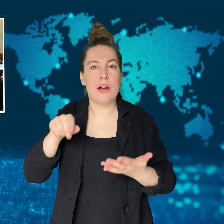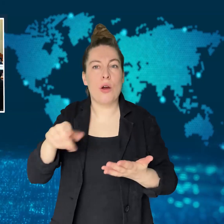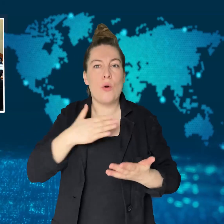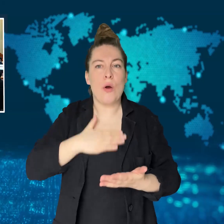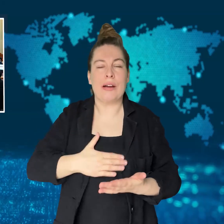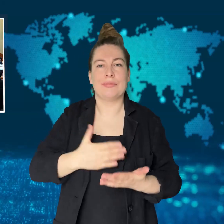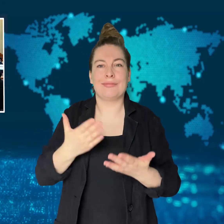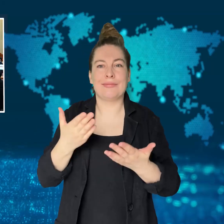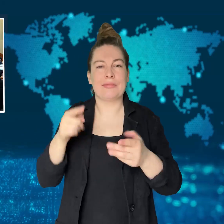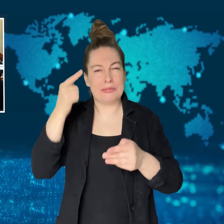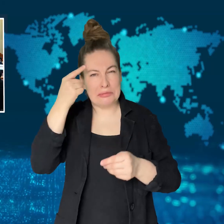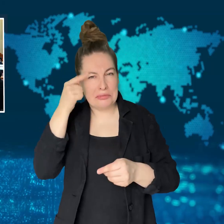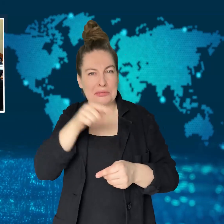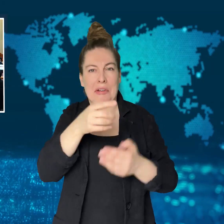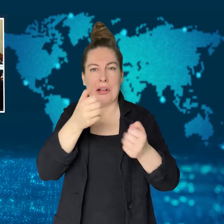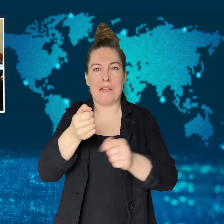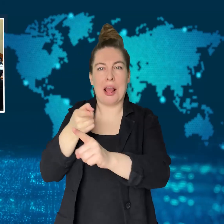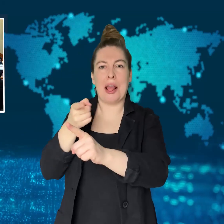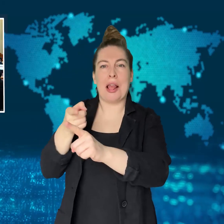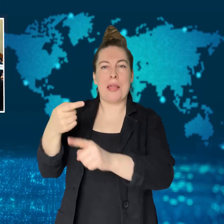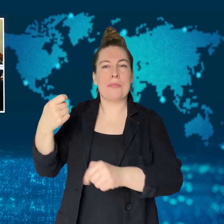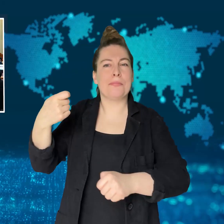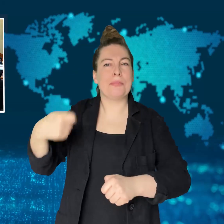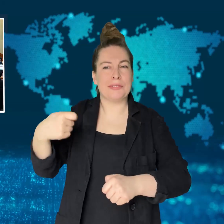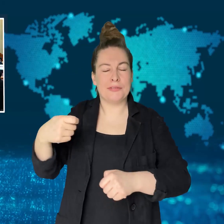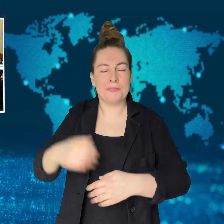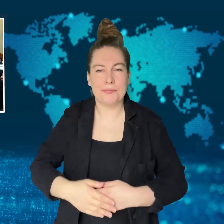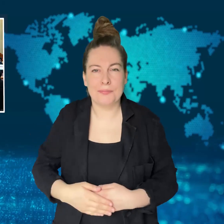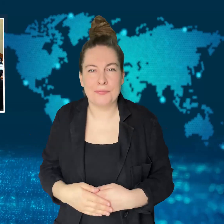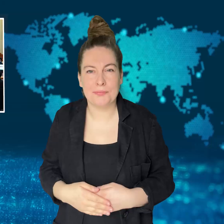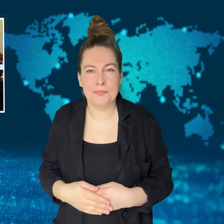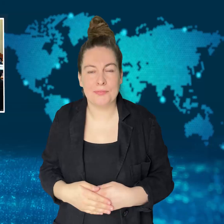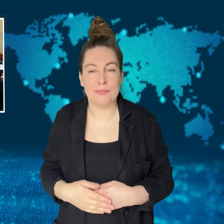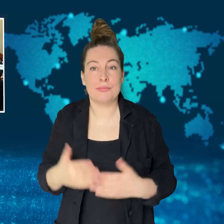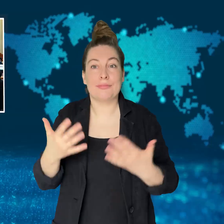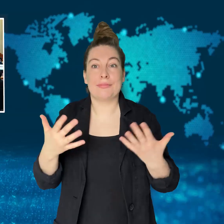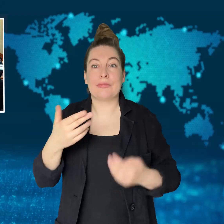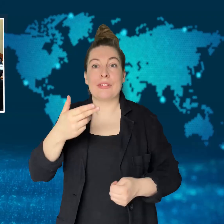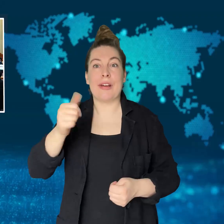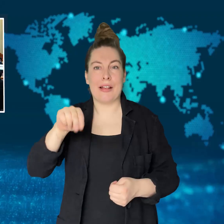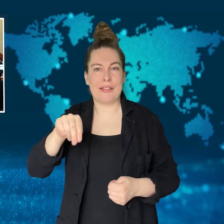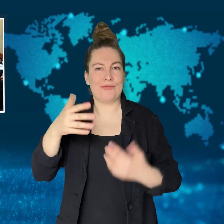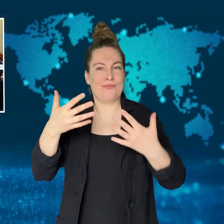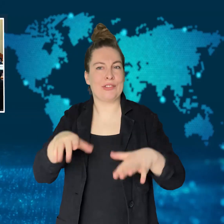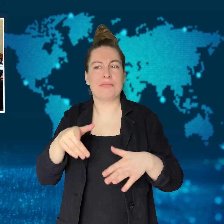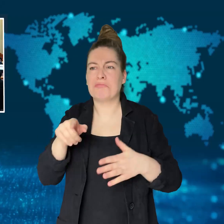those who wanted to impeach the former president. Han was